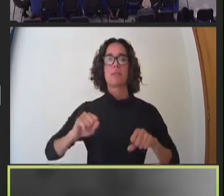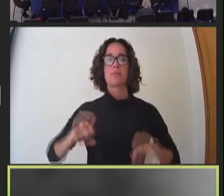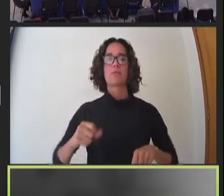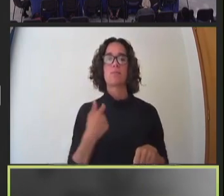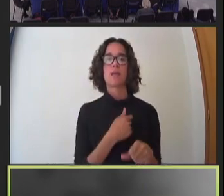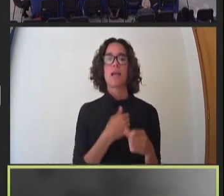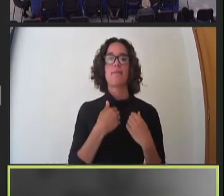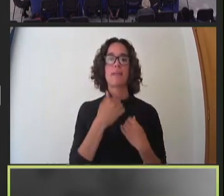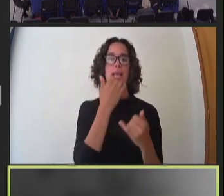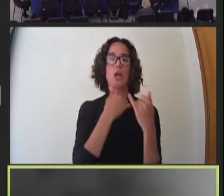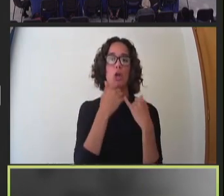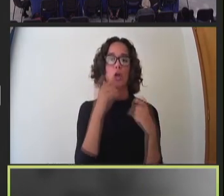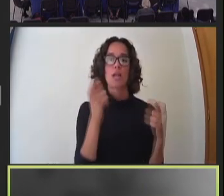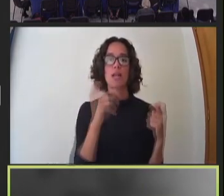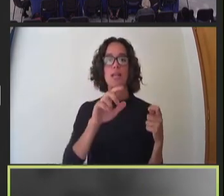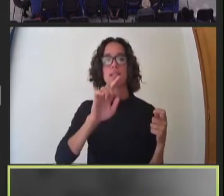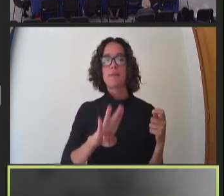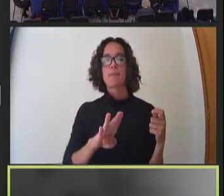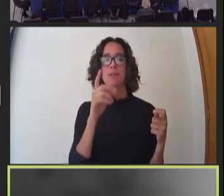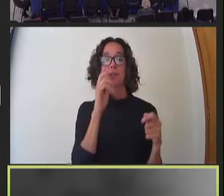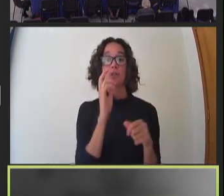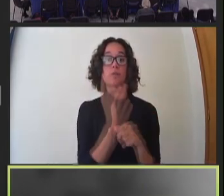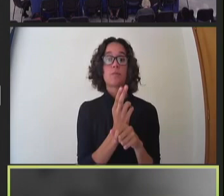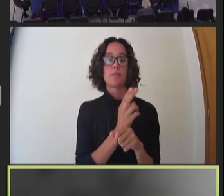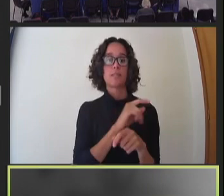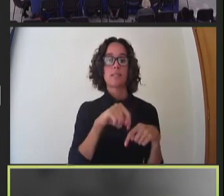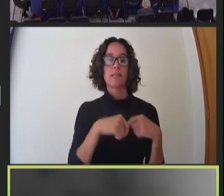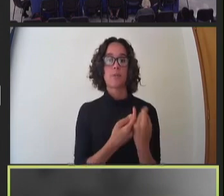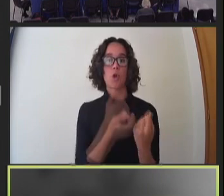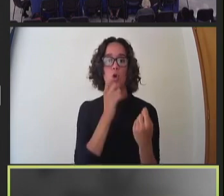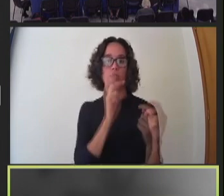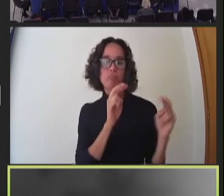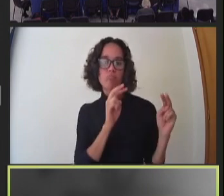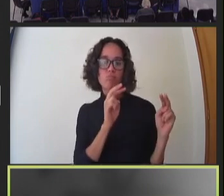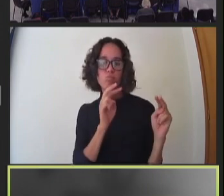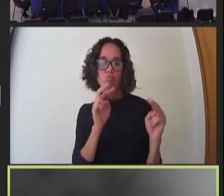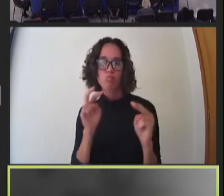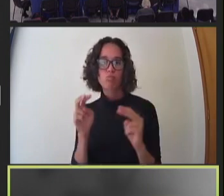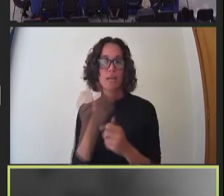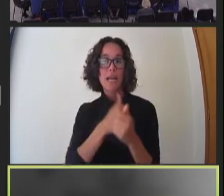used by our team to -- that tracks every single immunization that we send out